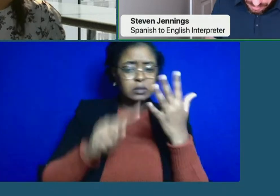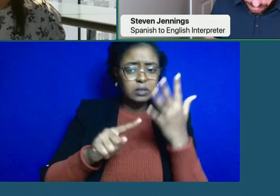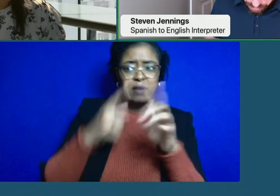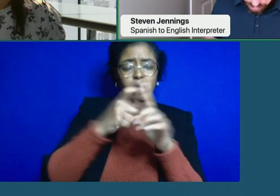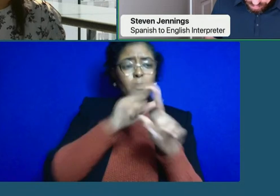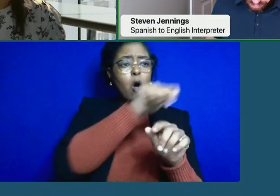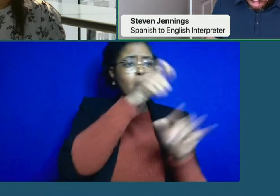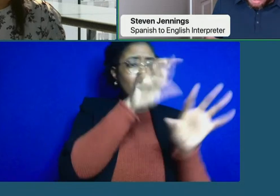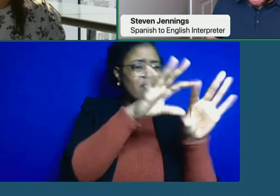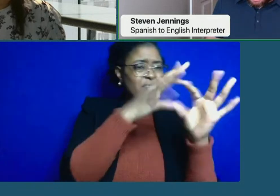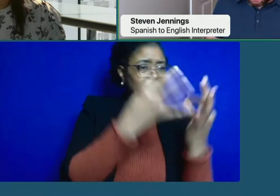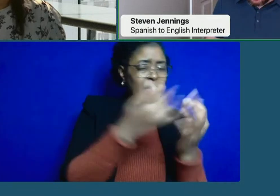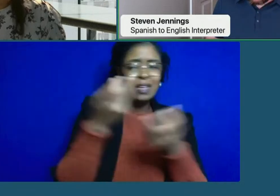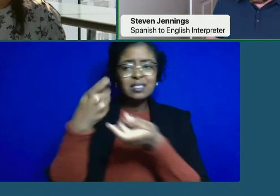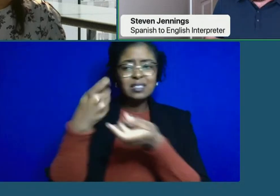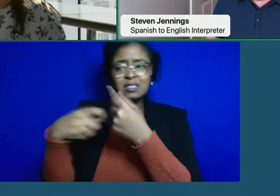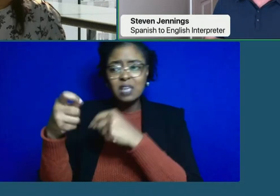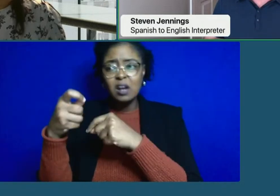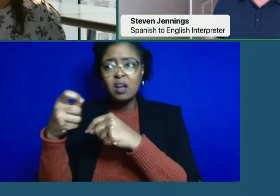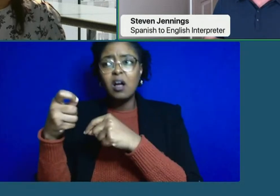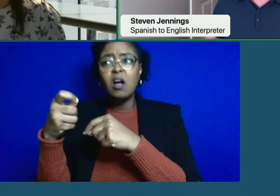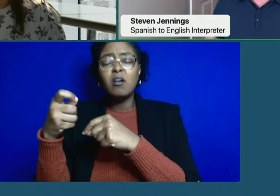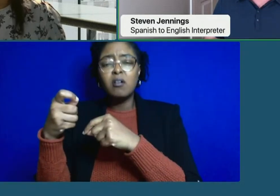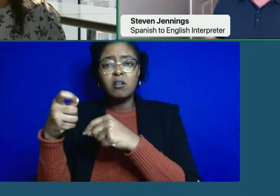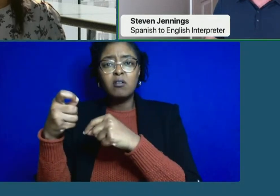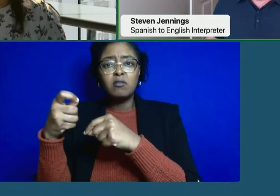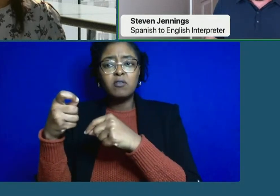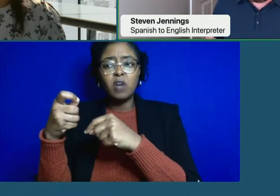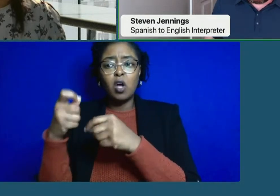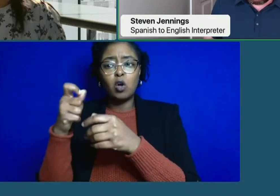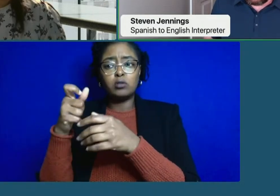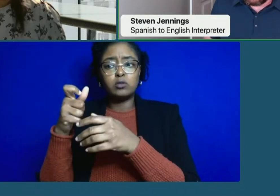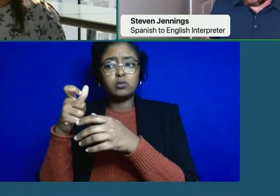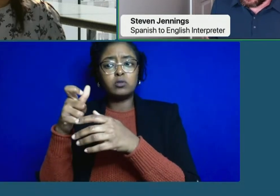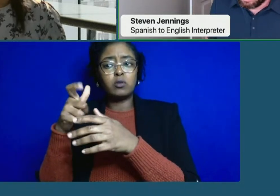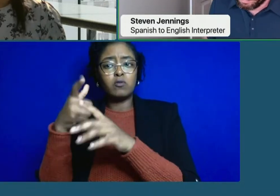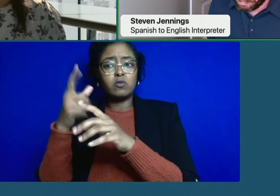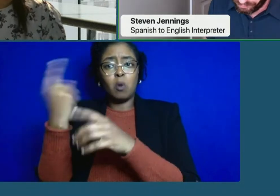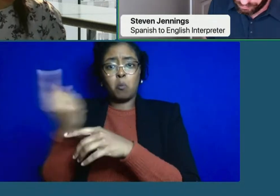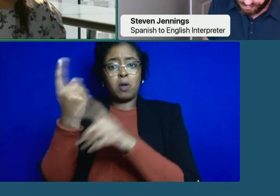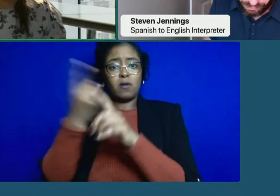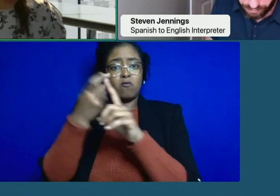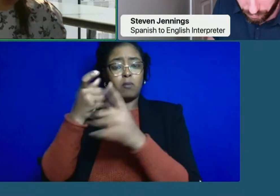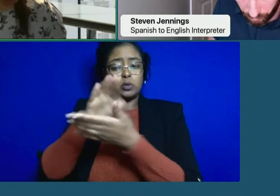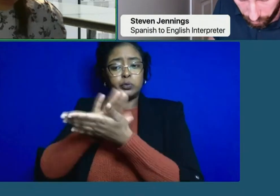learning about these topics from other families instead of from a